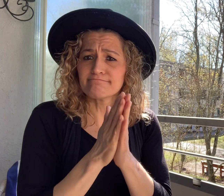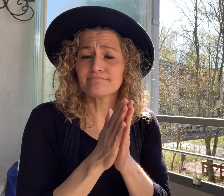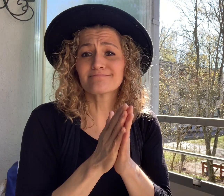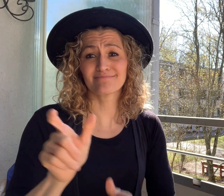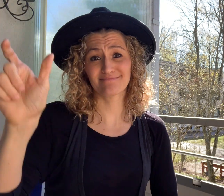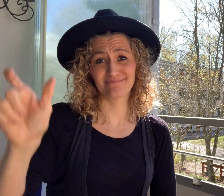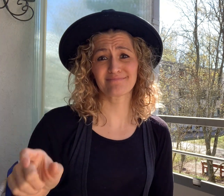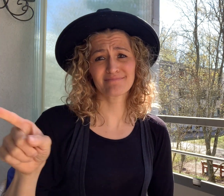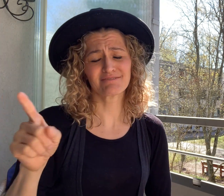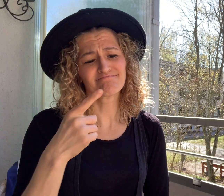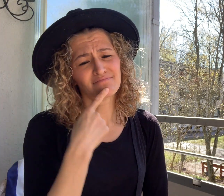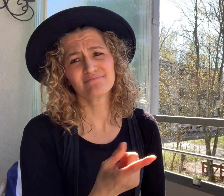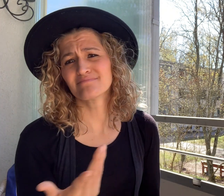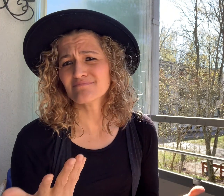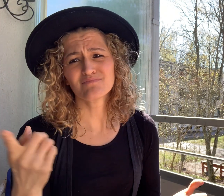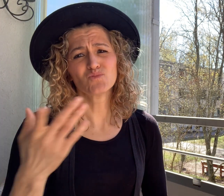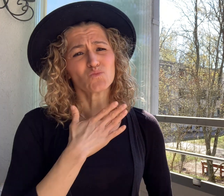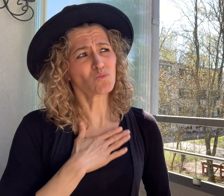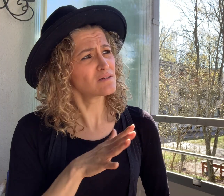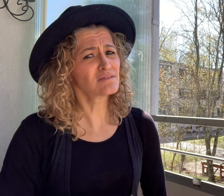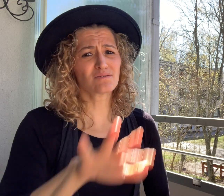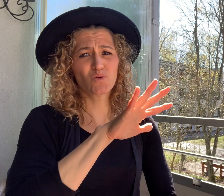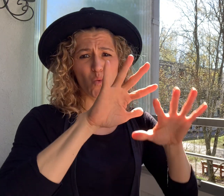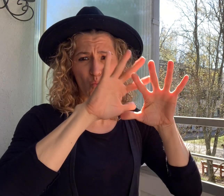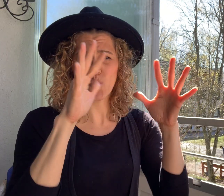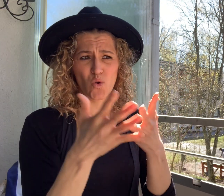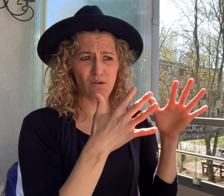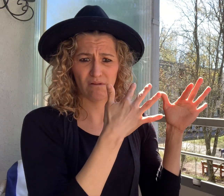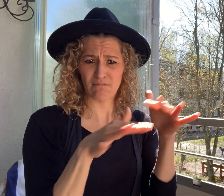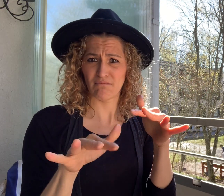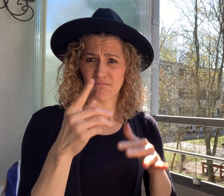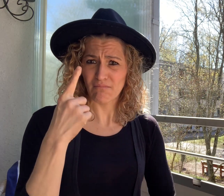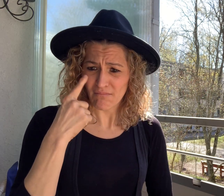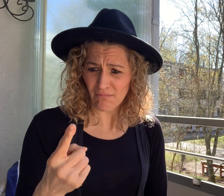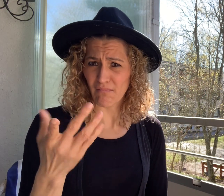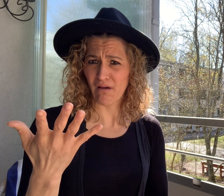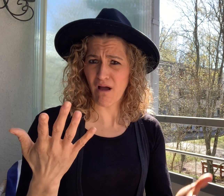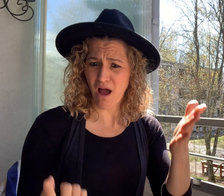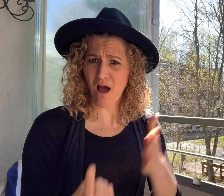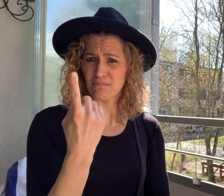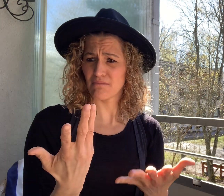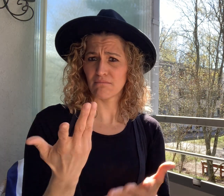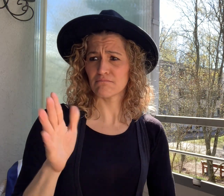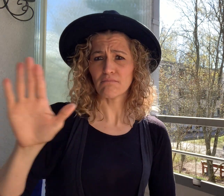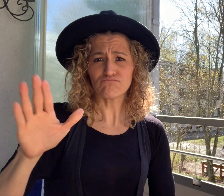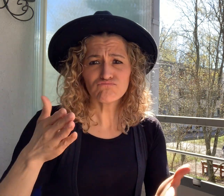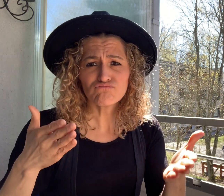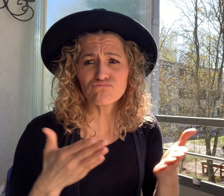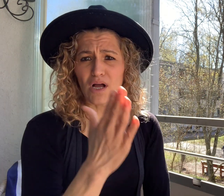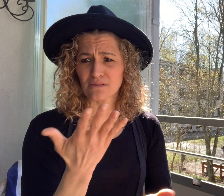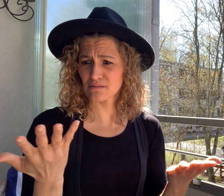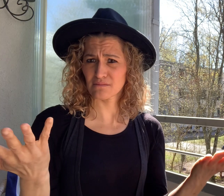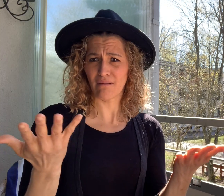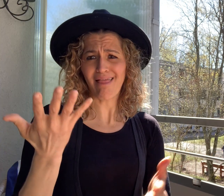Willies says he wanted the world to know that his